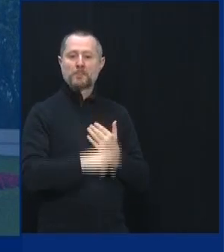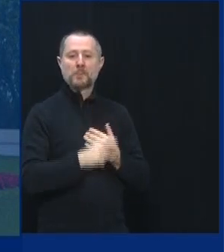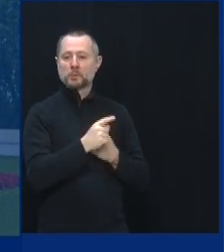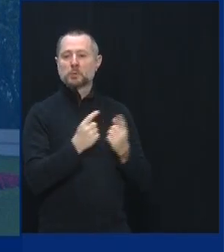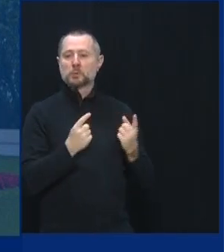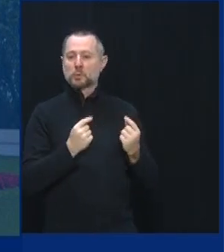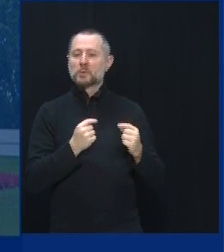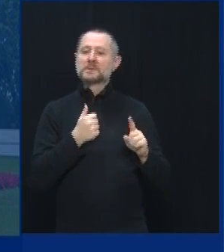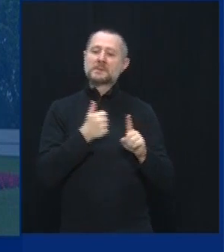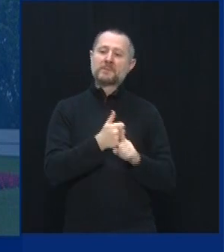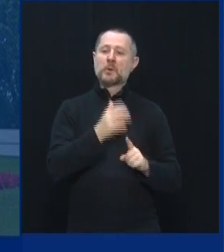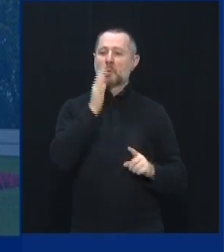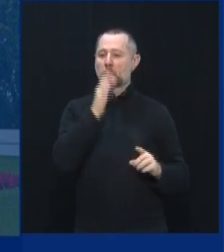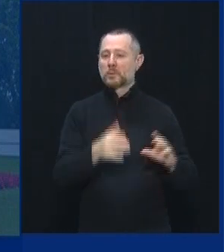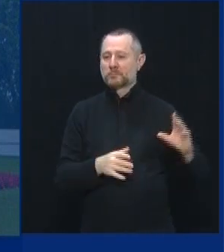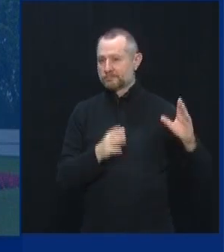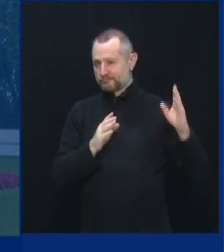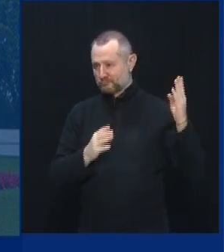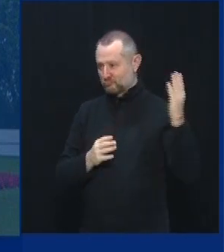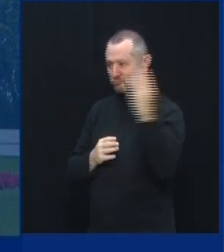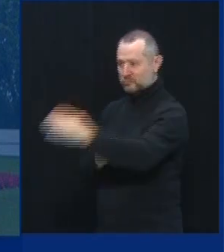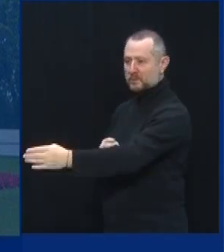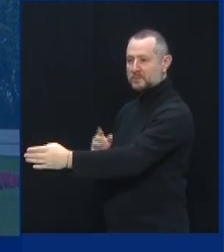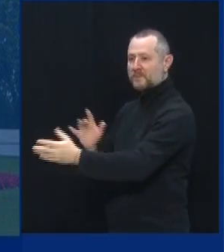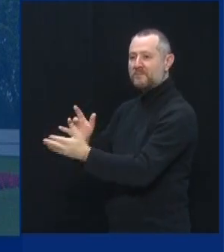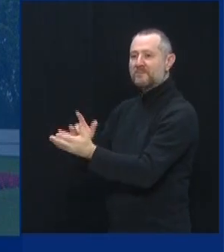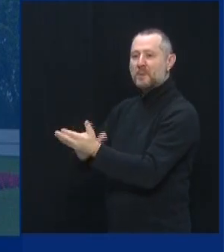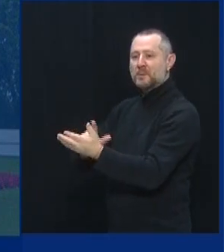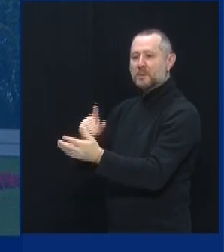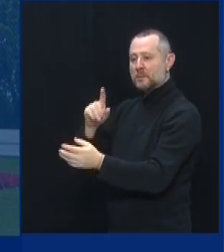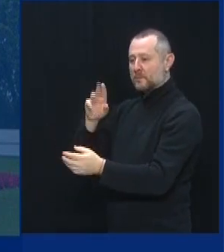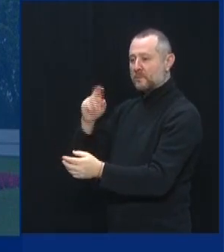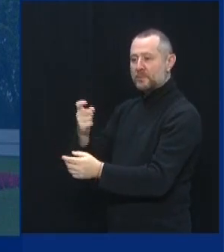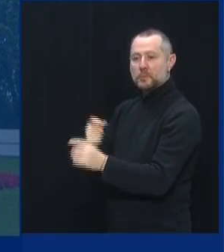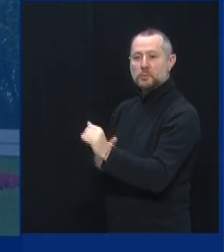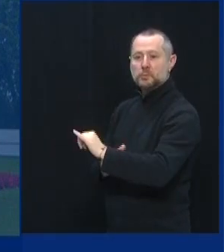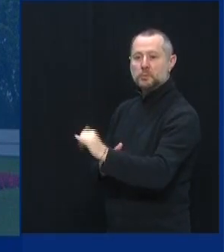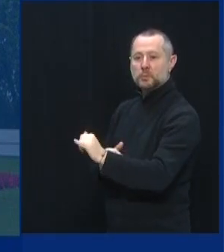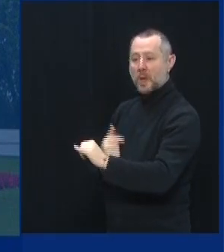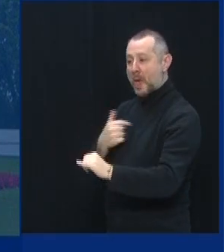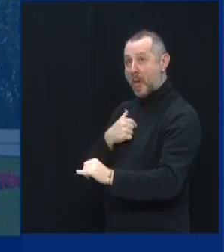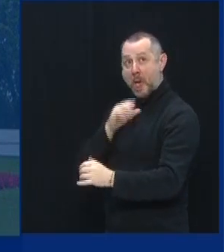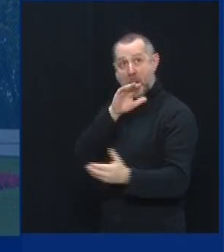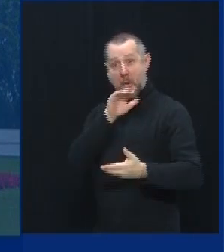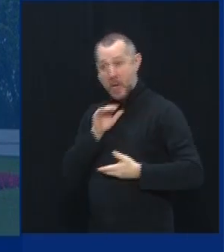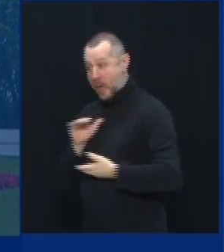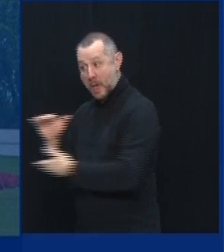65-PLUS. ITS OWN PROGRAM WHERE THEY ARE